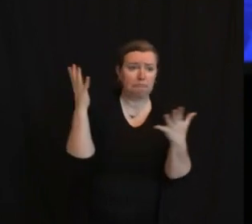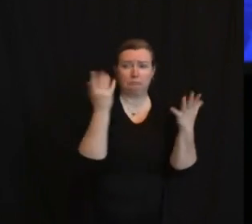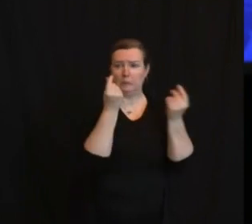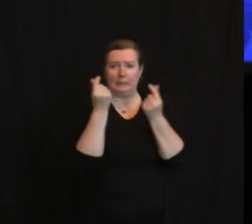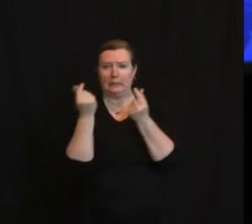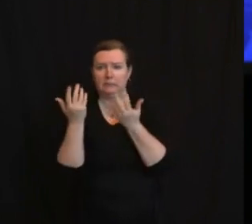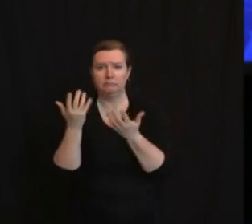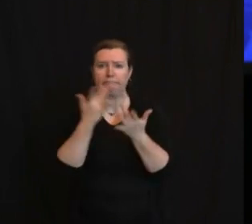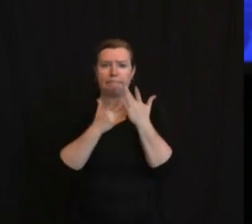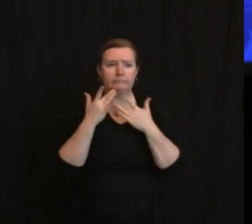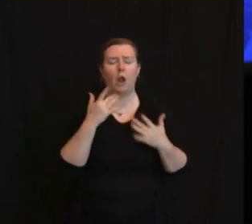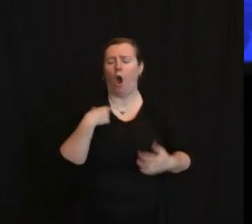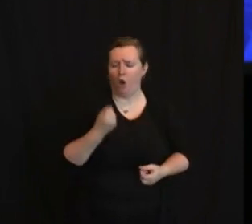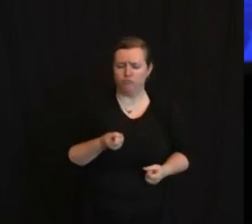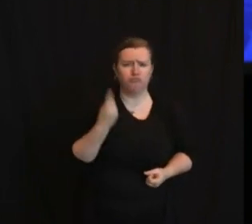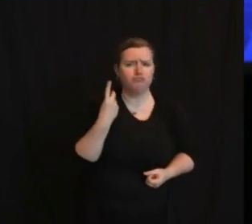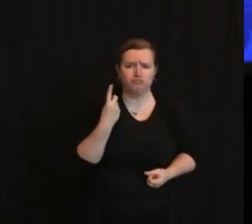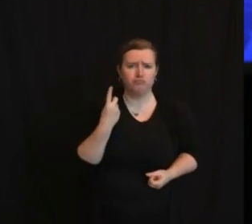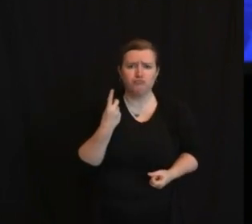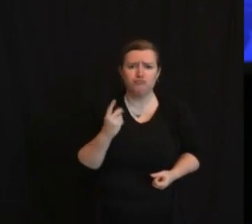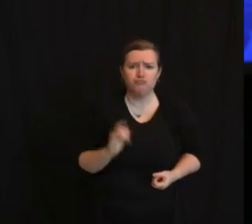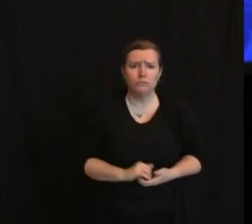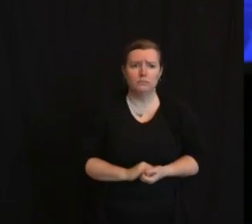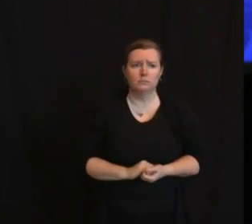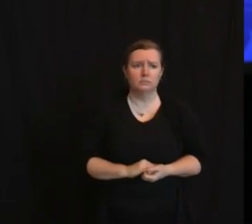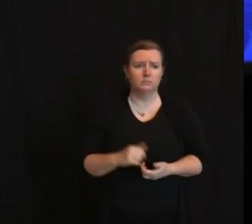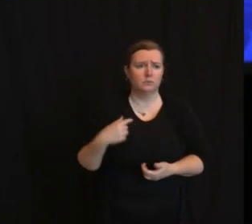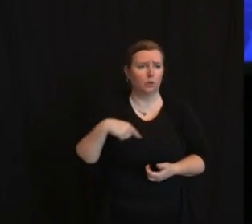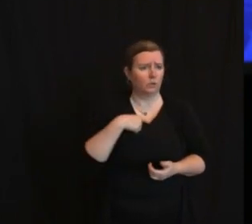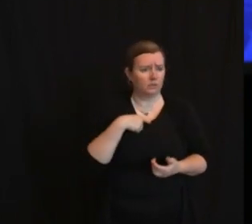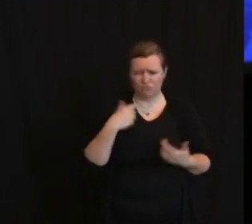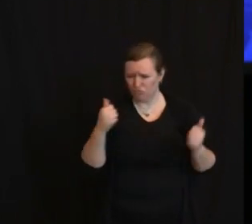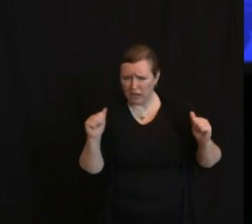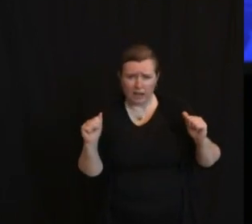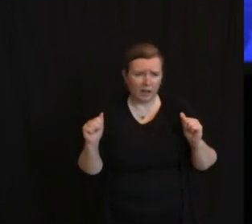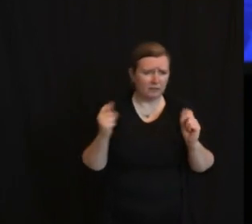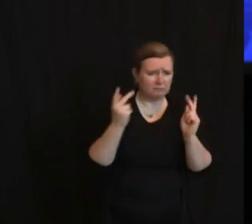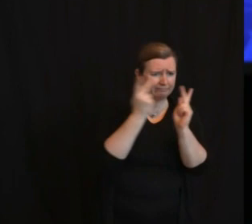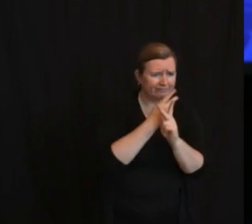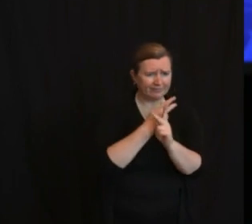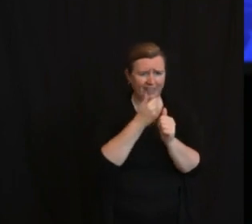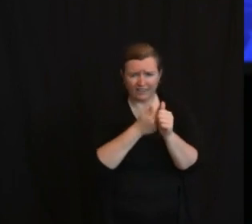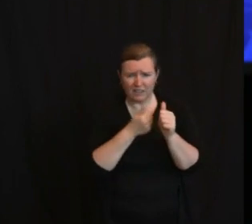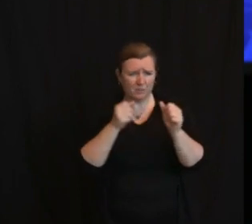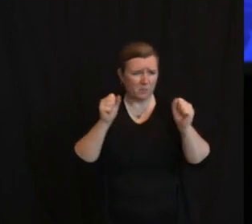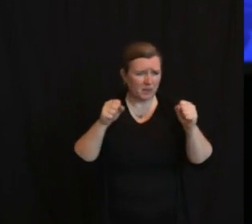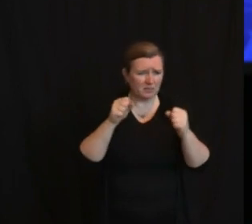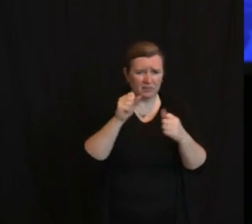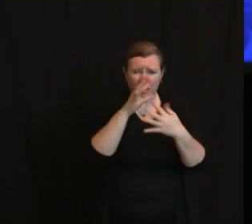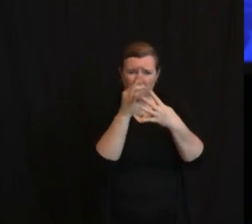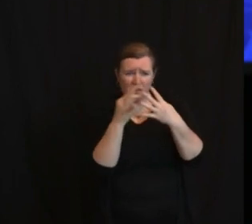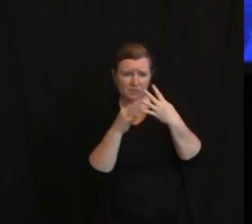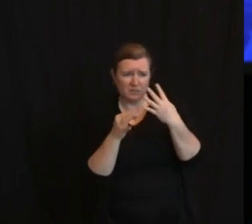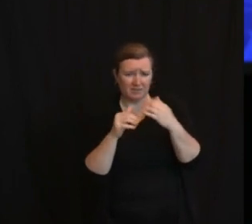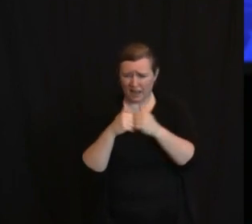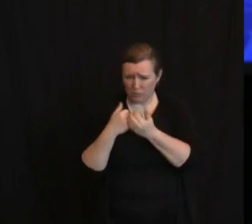FINANCIAL CHALLENGES. THEY HAVE NEVER HAD TO FACE THESE BEFORE AS A RESULT OF